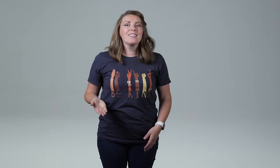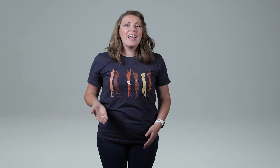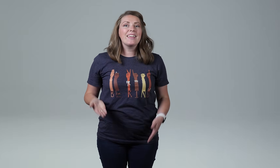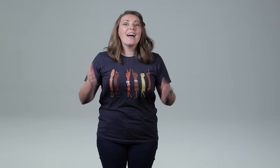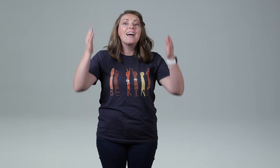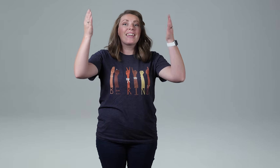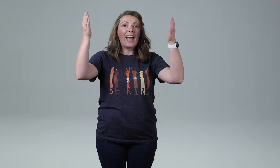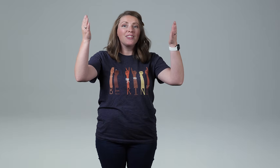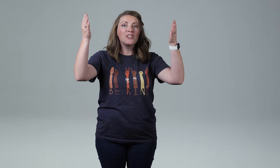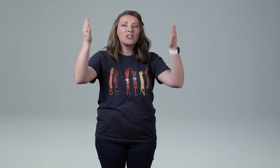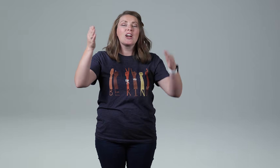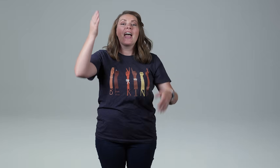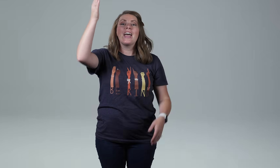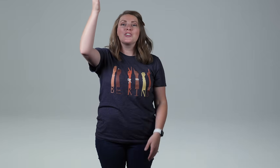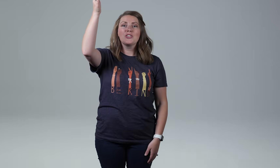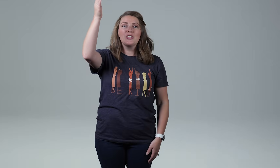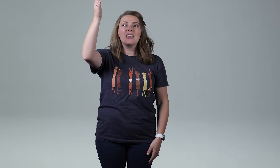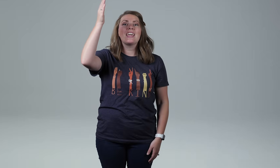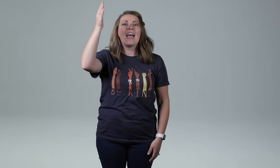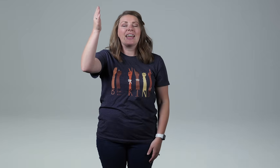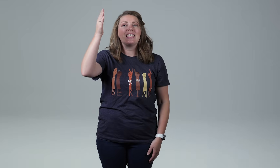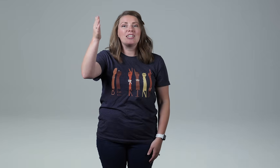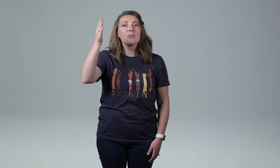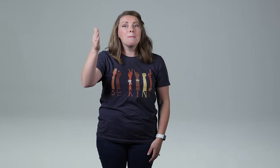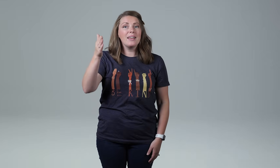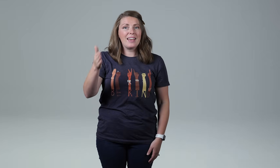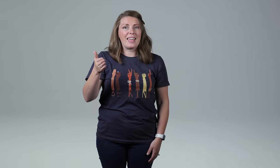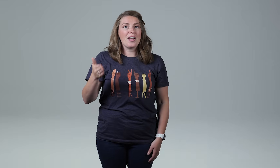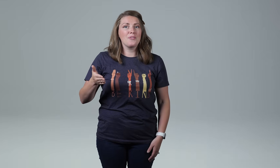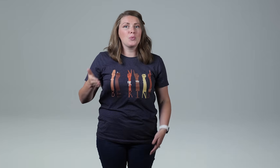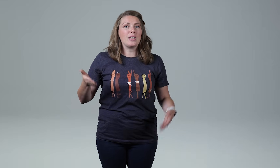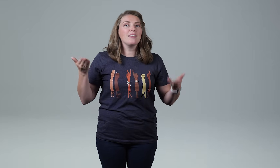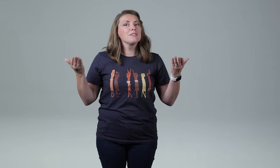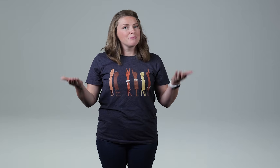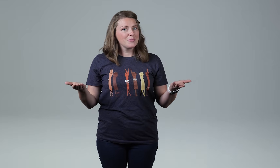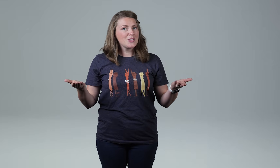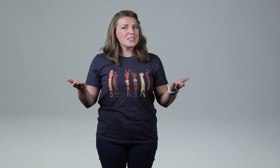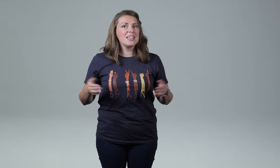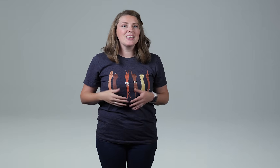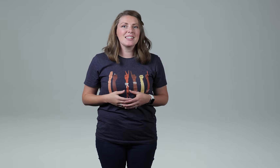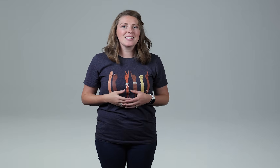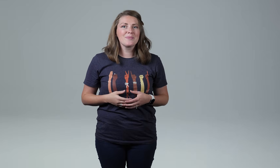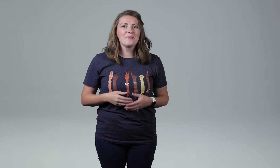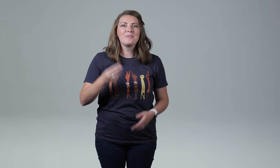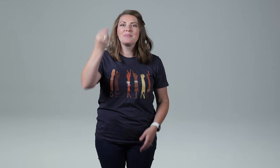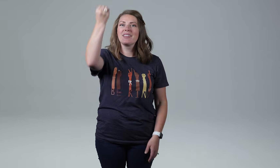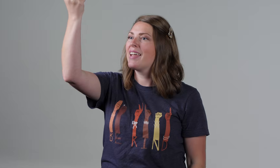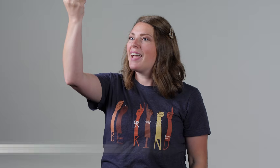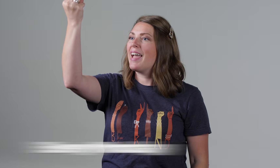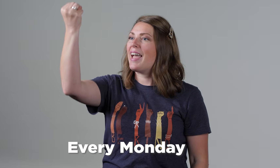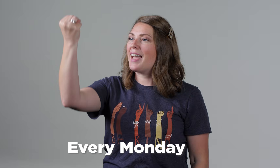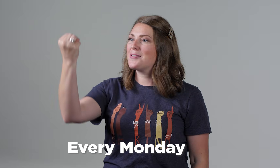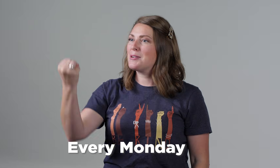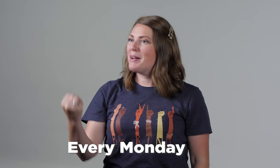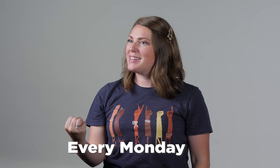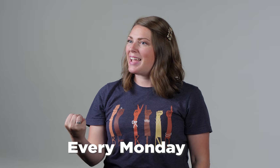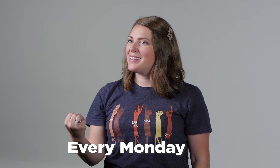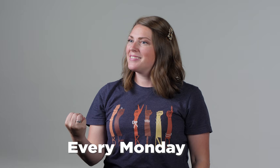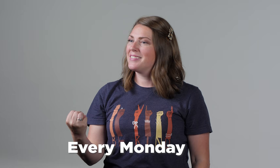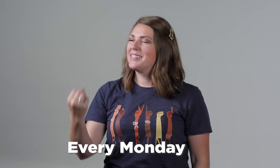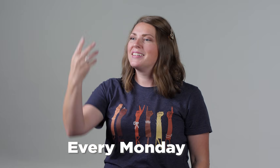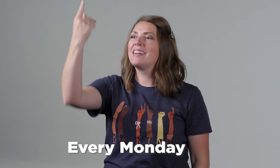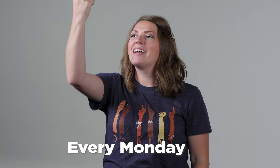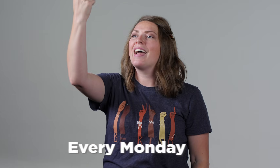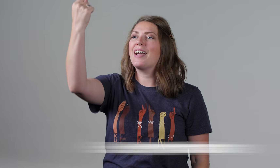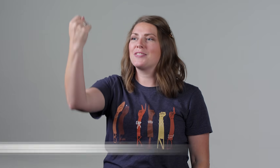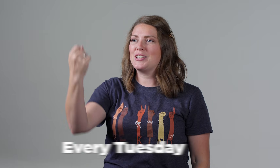like a calendar and you're looking at each Monday of the week just like this. Every Monday, every